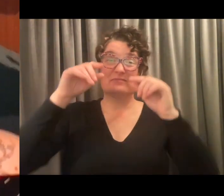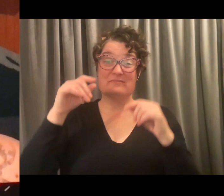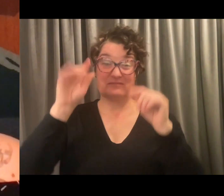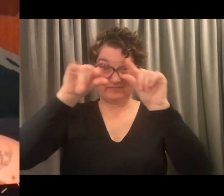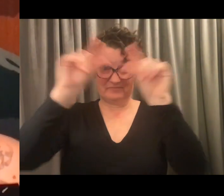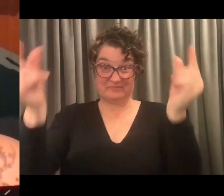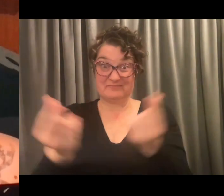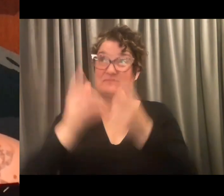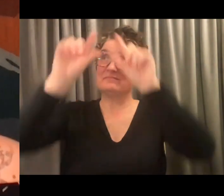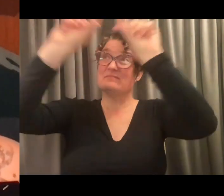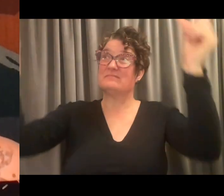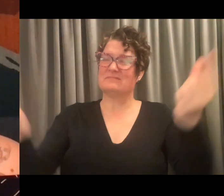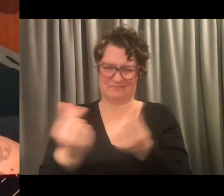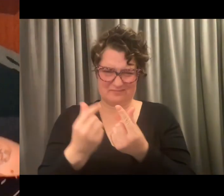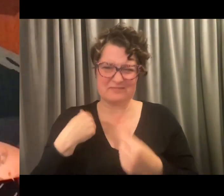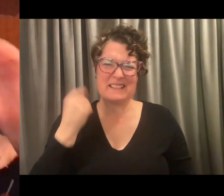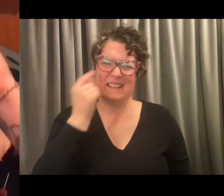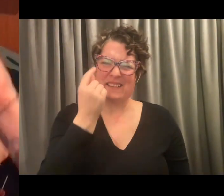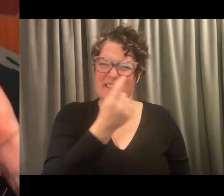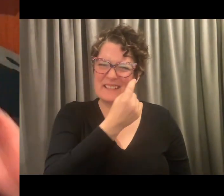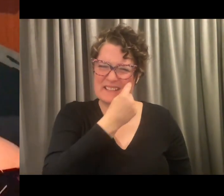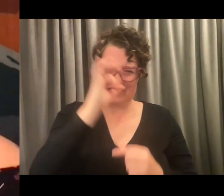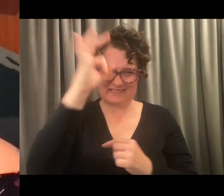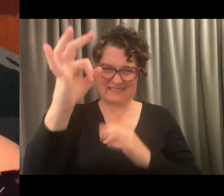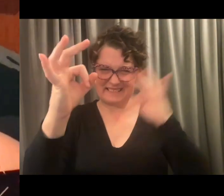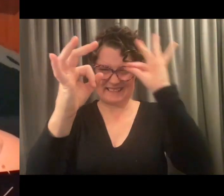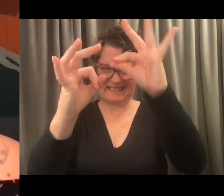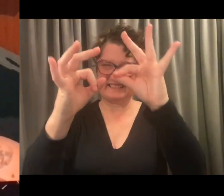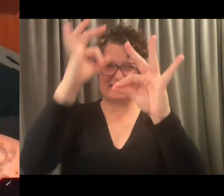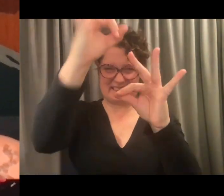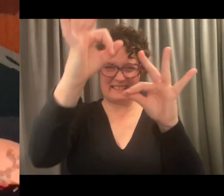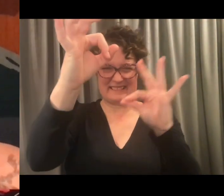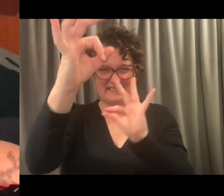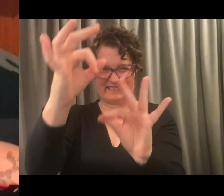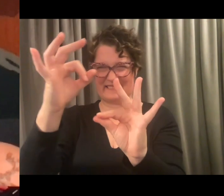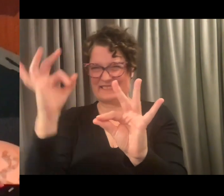inside of the great big golden ring, and it was twisting and turning.